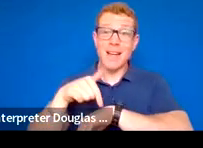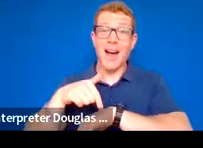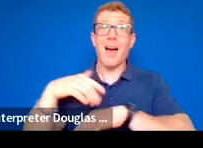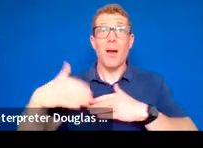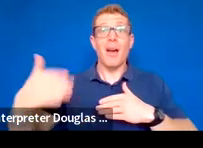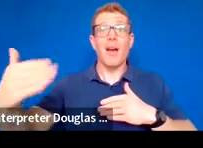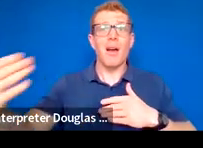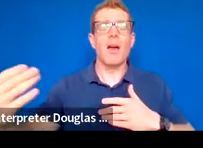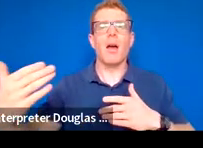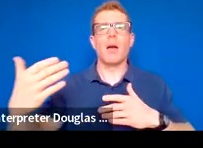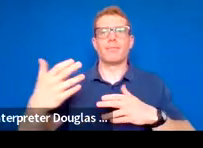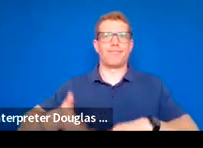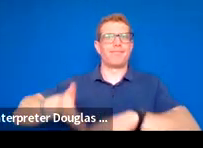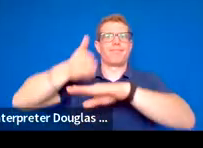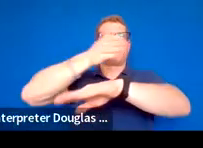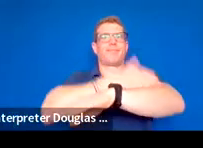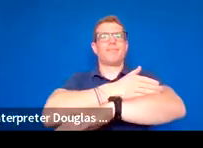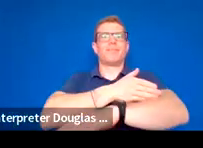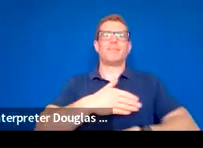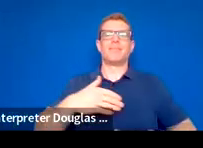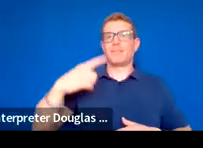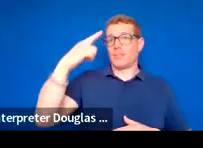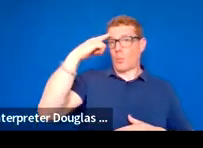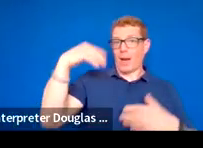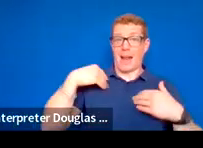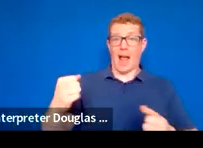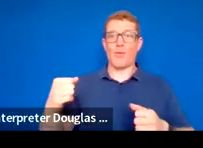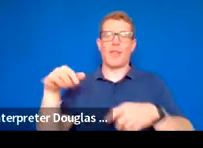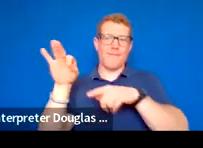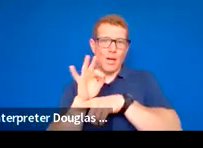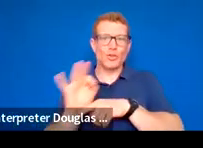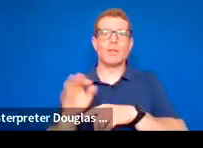They actually have research that shows this can work with a regiment of a lot of other things.